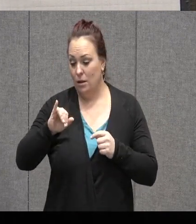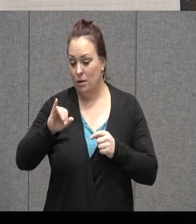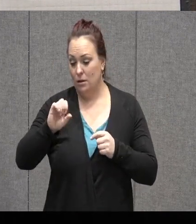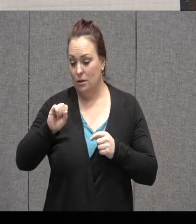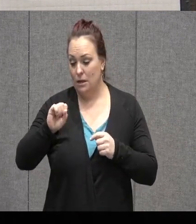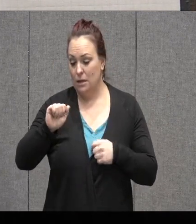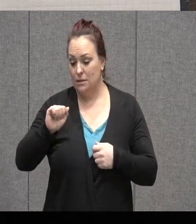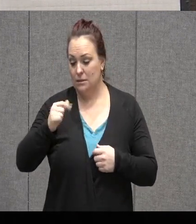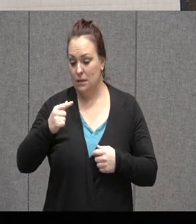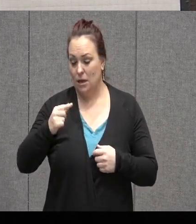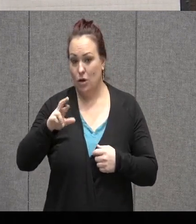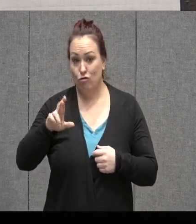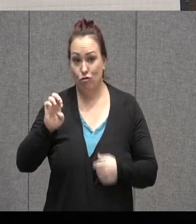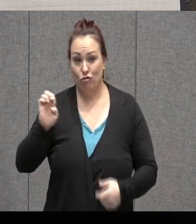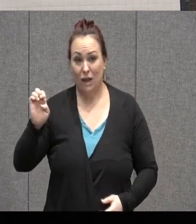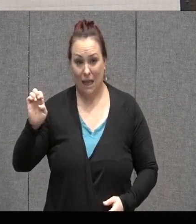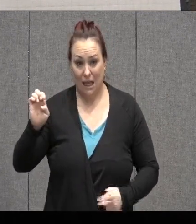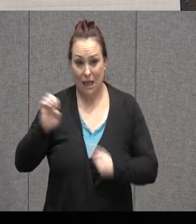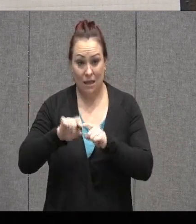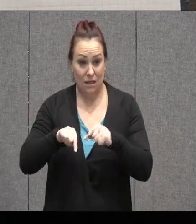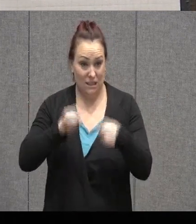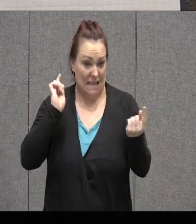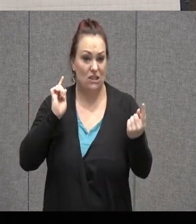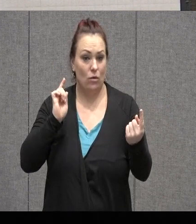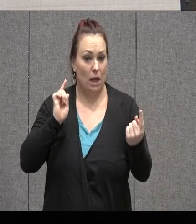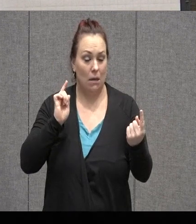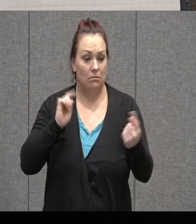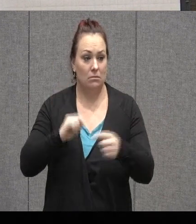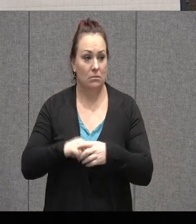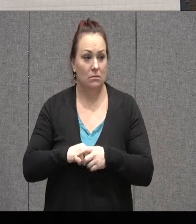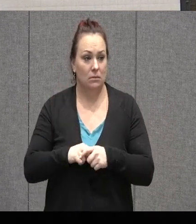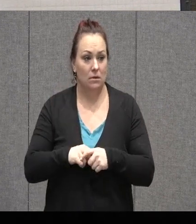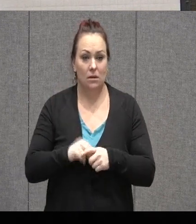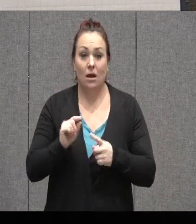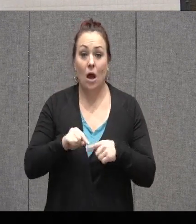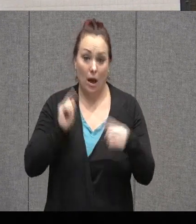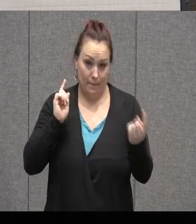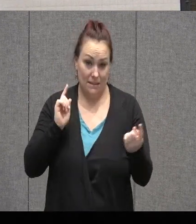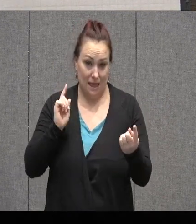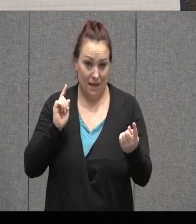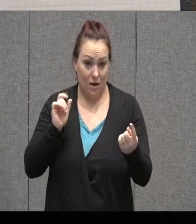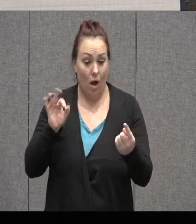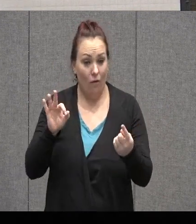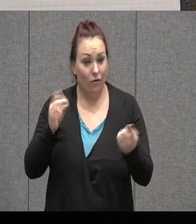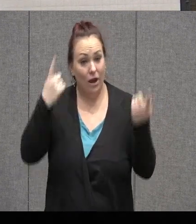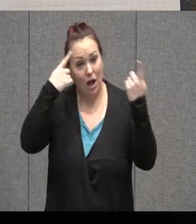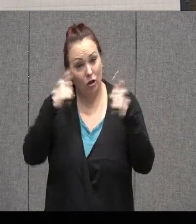What does disagree mean? Dis, that means opposite of agree.